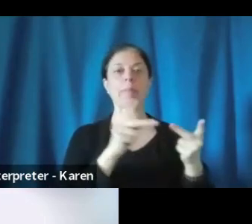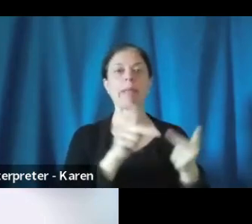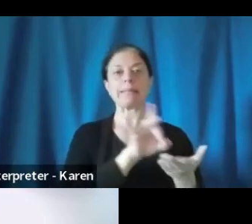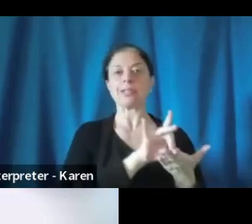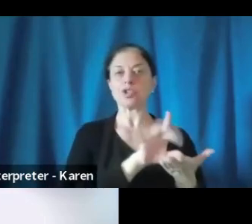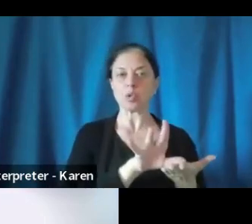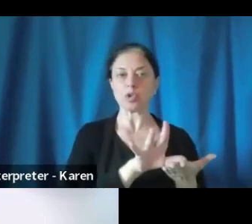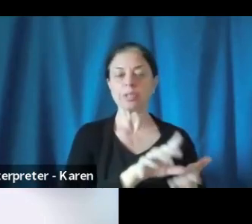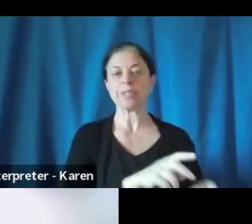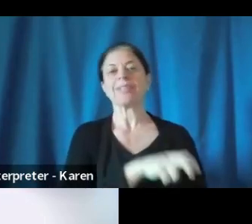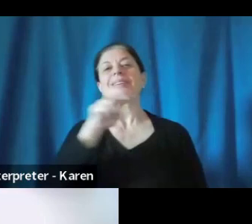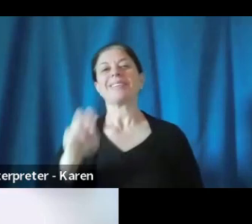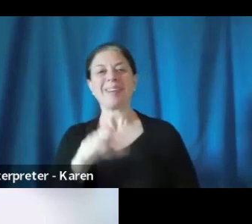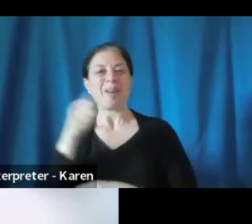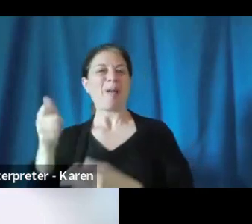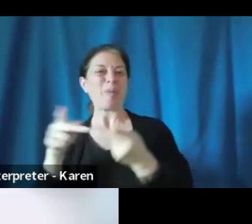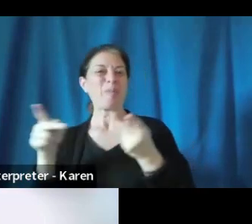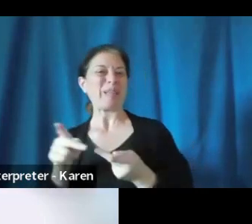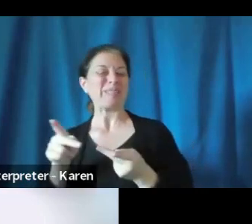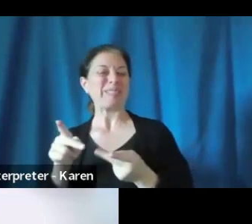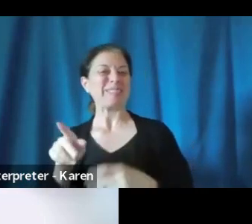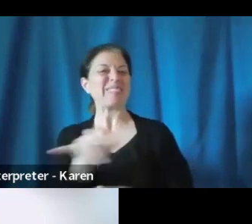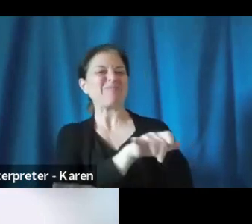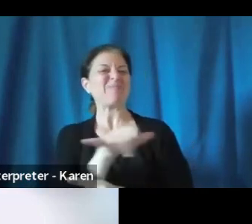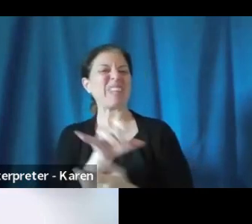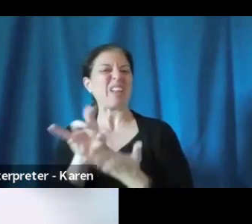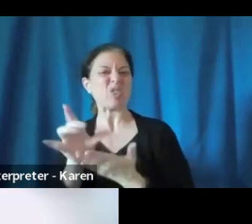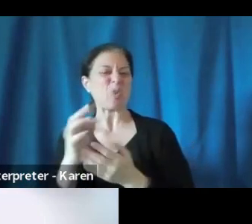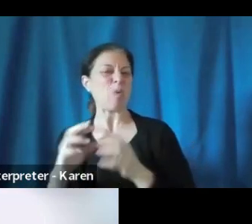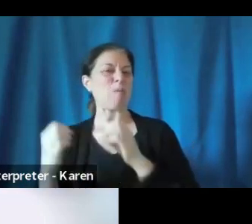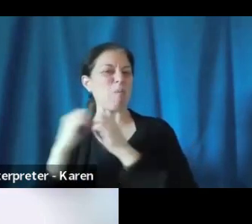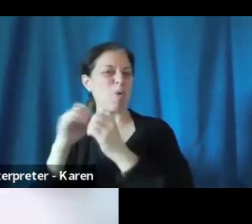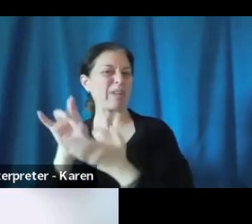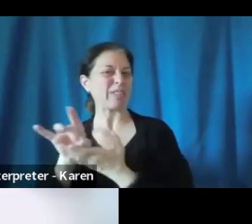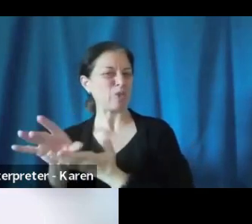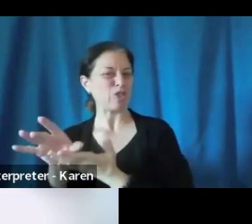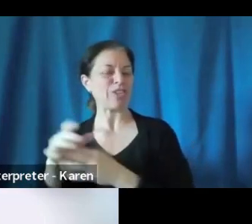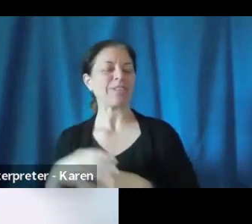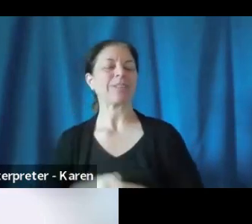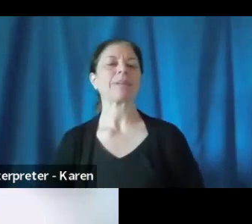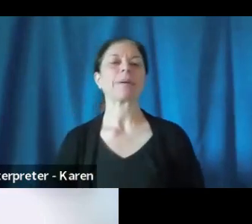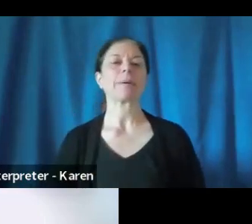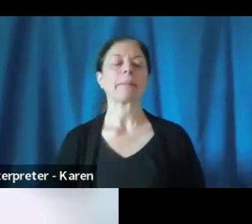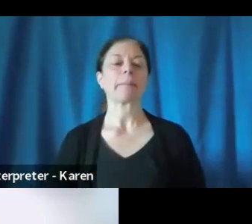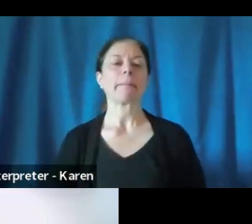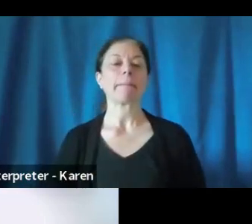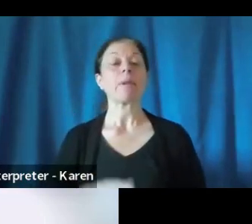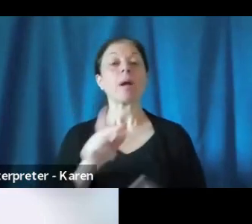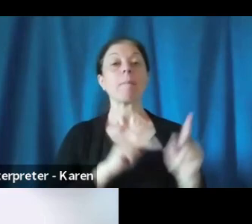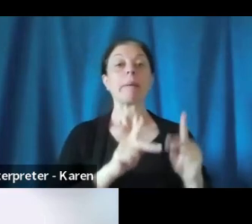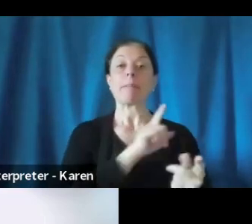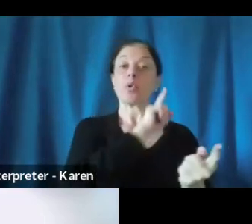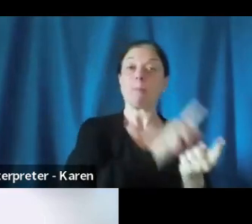So especially as an employee with a nondominant identity, you don't want to leave one place that is exclusionary to